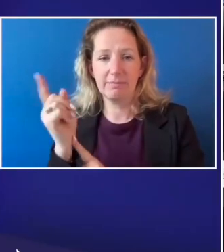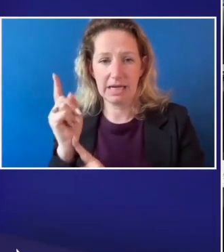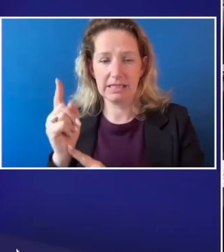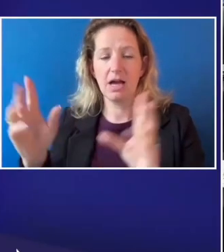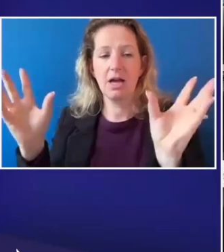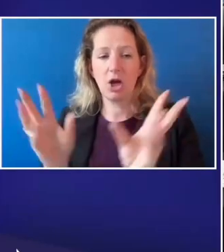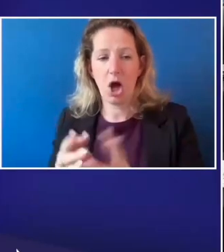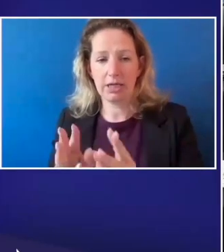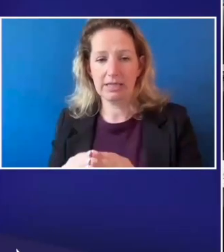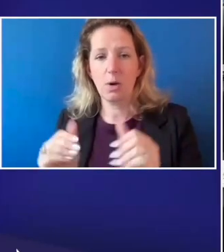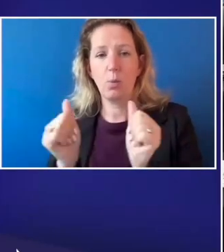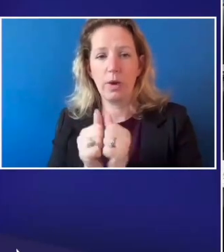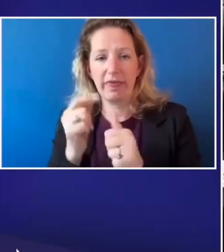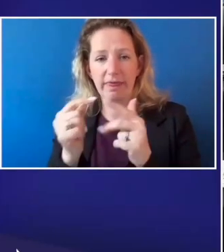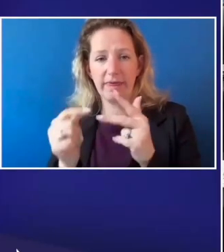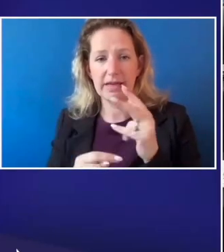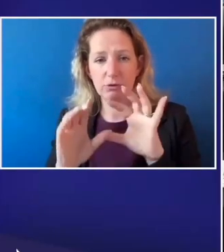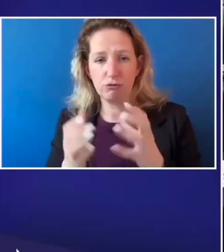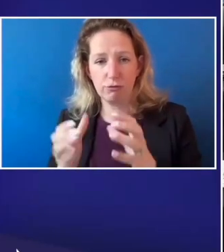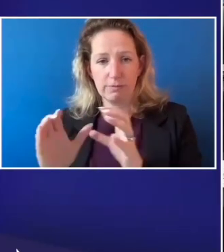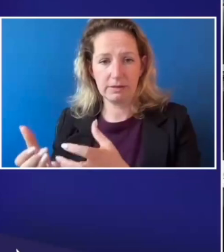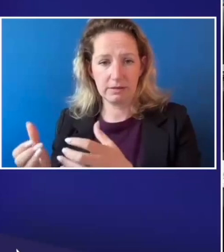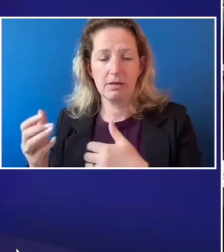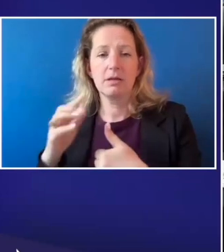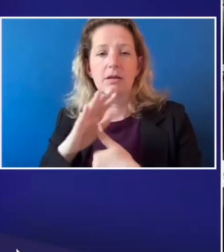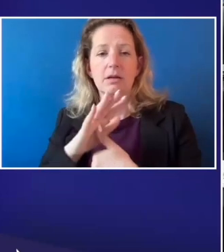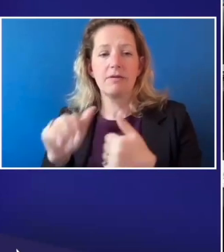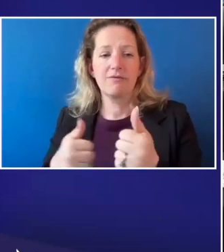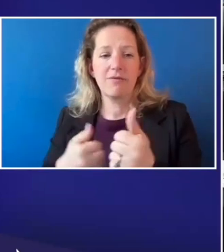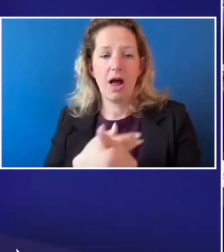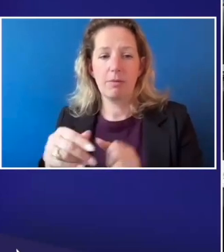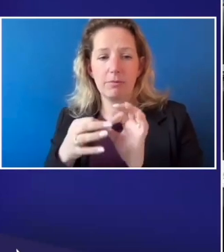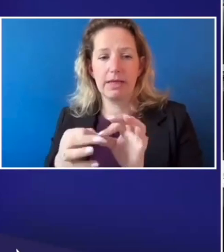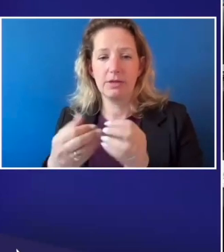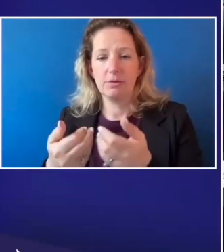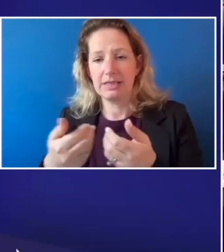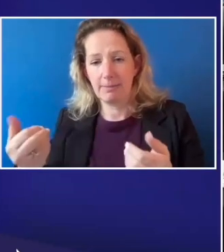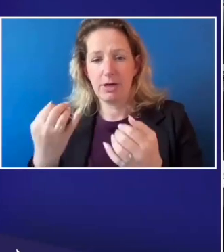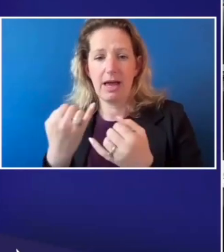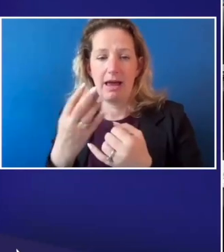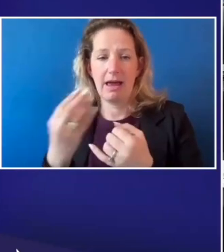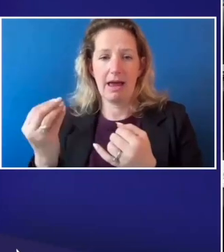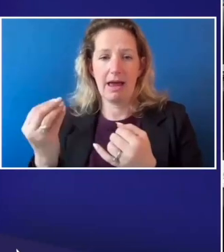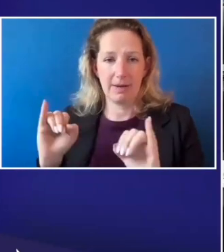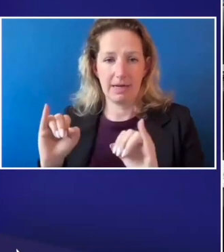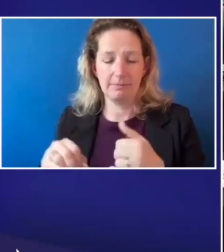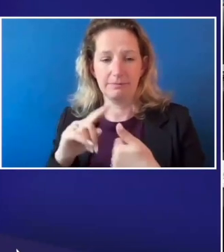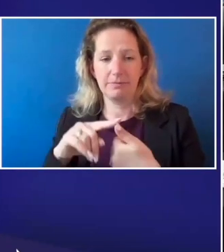with the following groups, and this is on the follow up on the separate and independent. So, student, student loan bowers